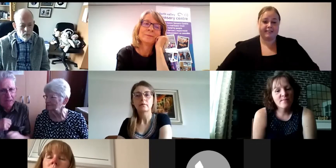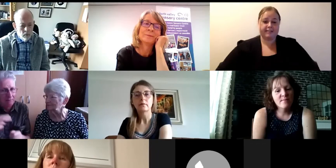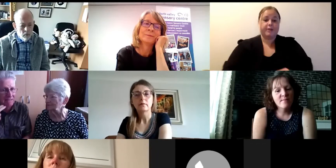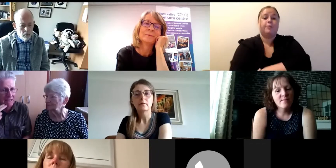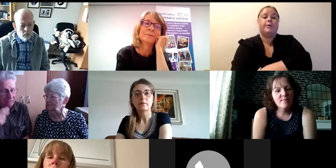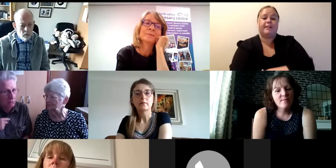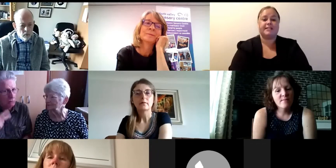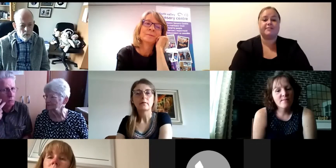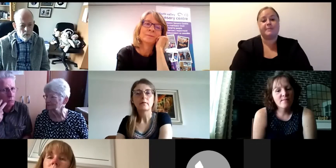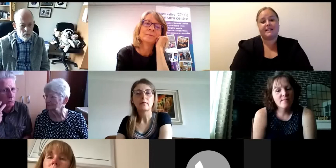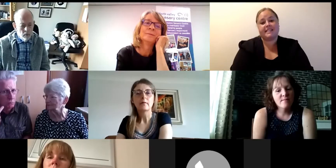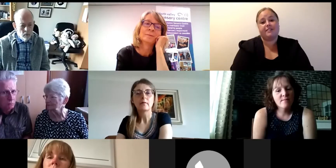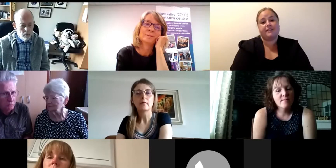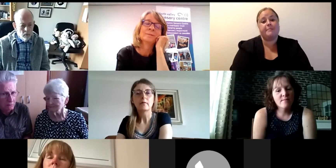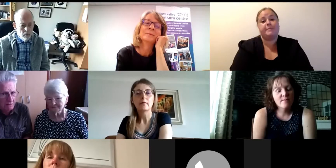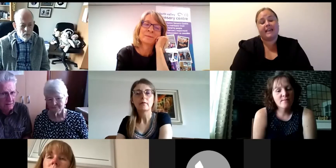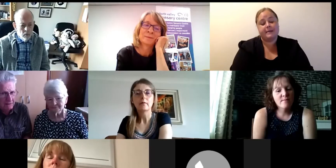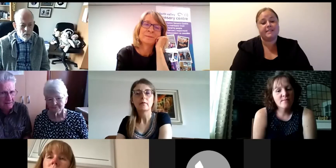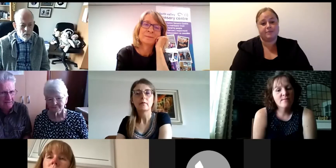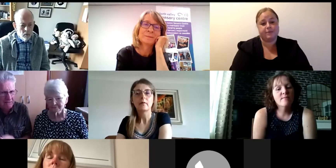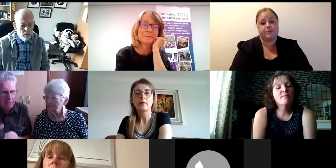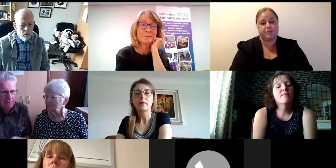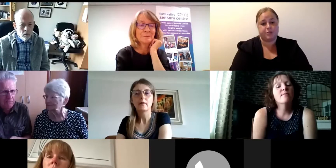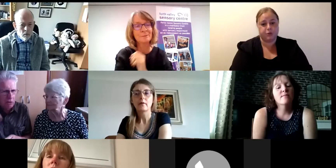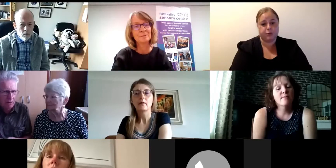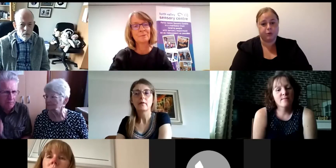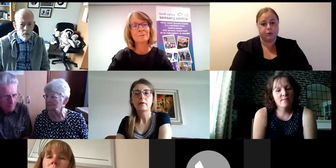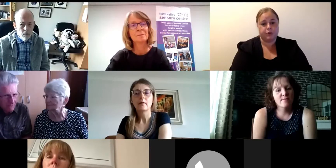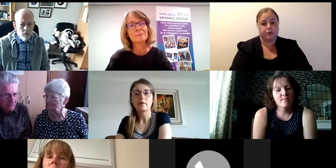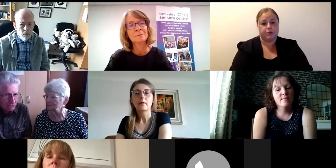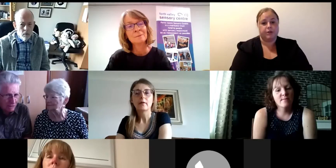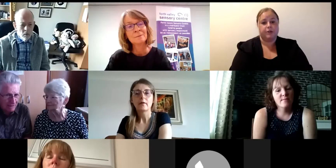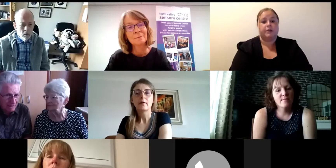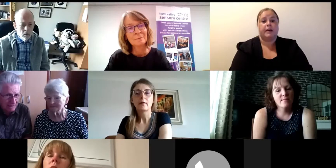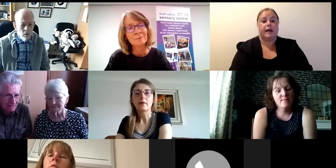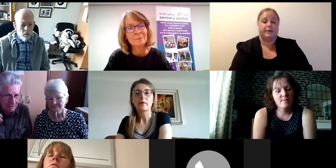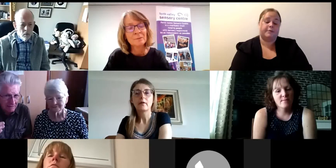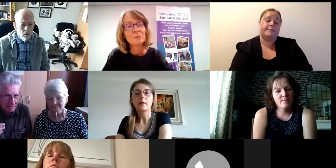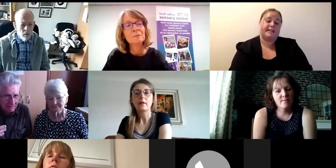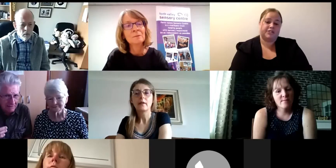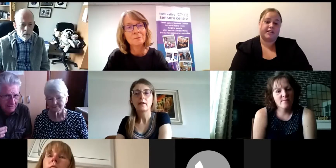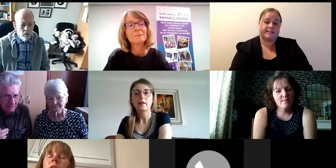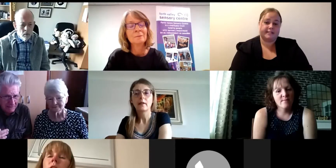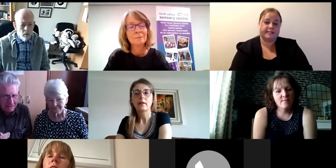But myself, I became deaf when I was two. from meninghitis.